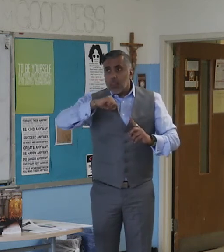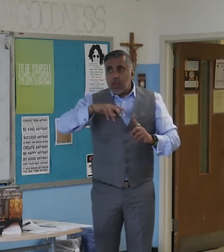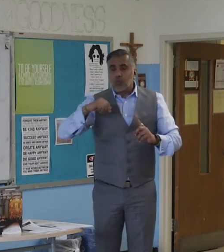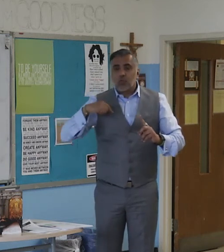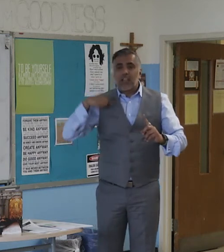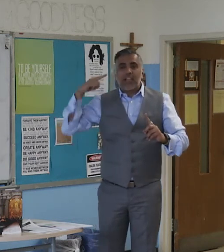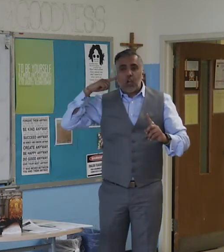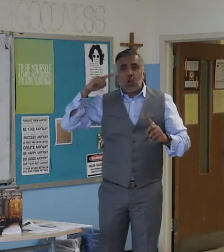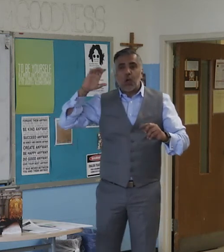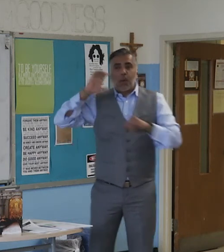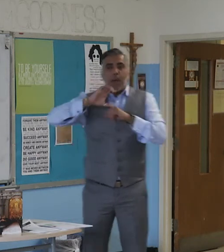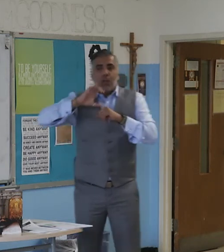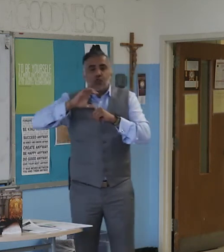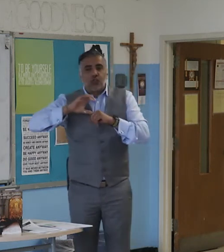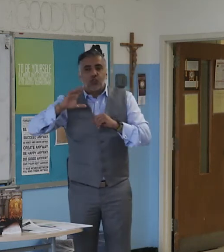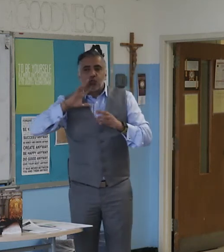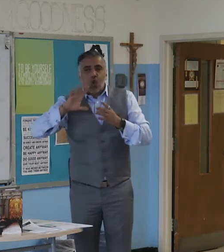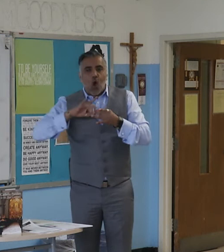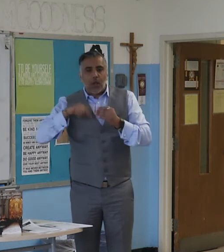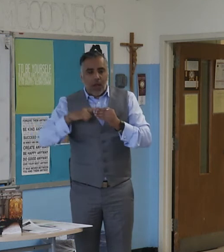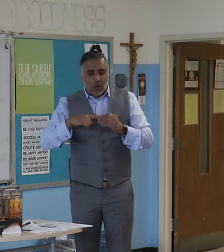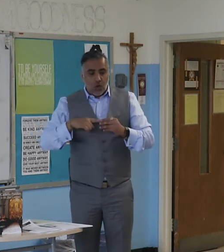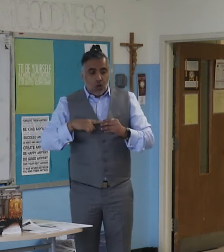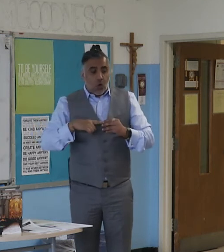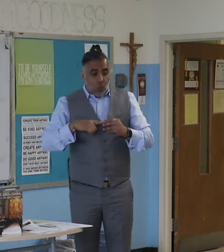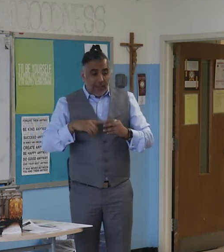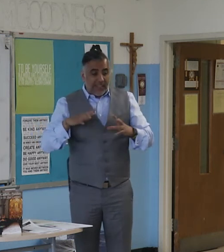Church ministers, talking about when they decide to put in, like, assisted listening